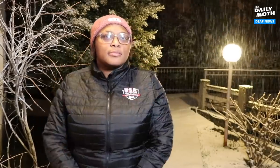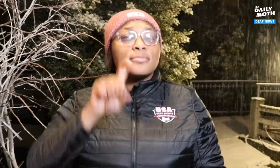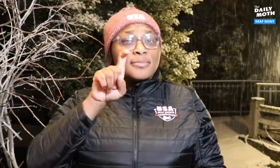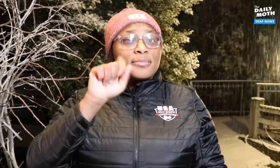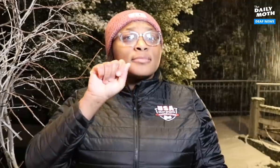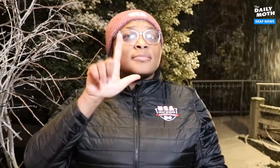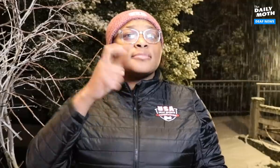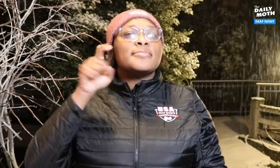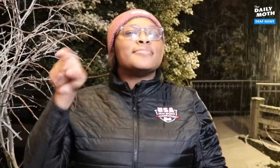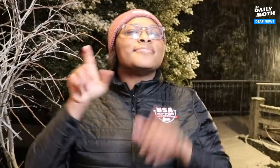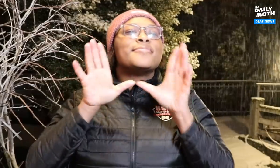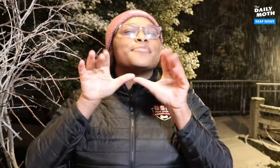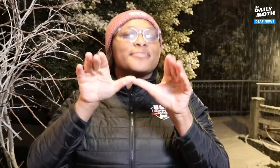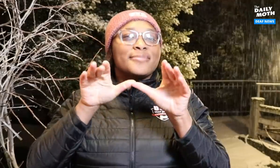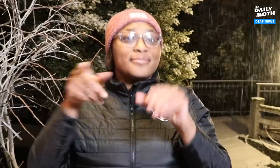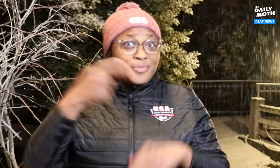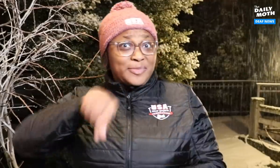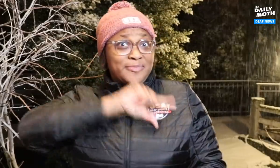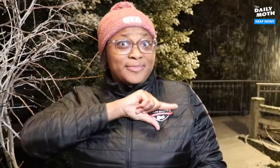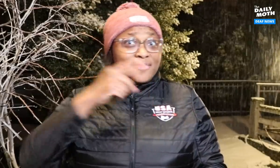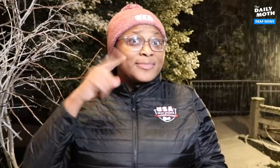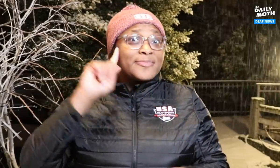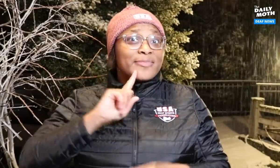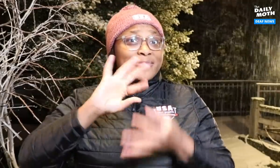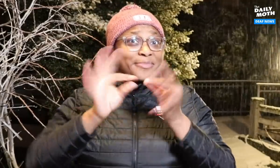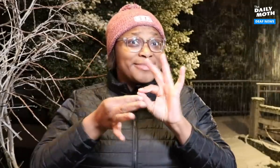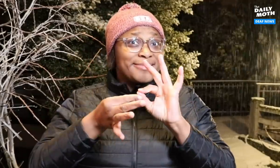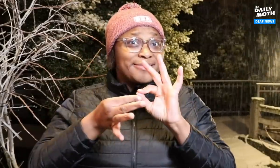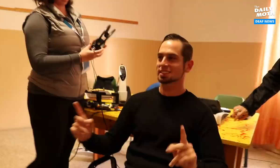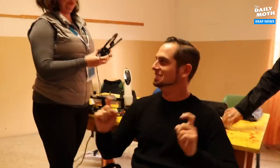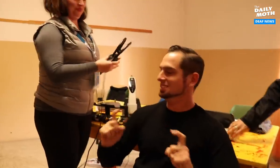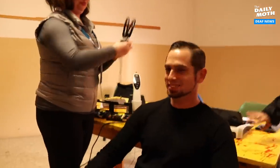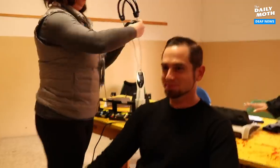Is Alex from Daily Moth qualified for the Deaflympics? Let’s test.